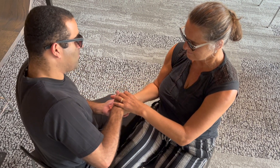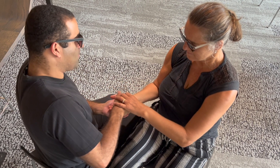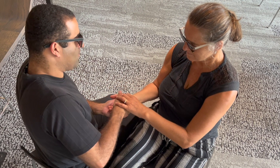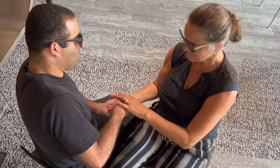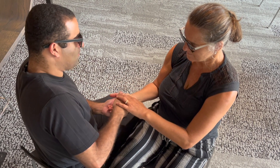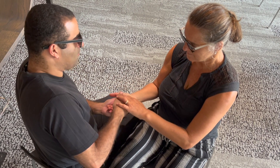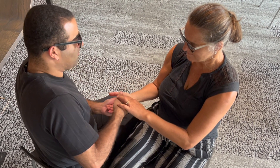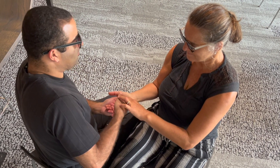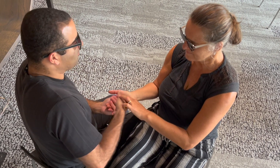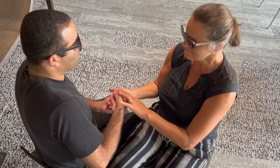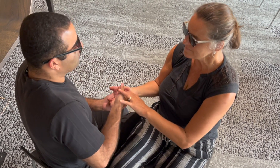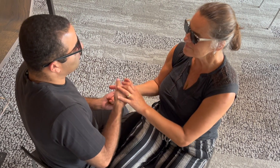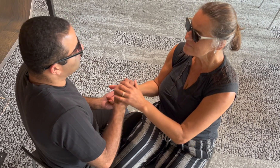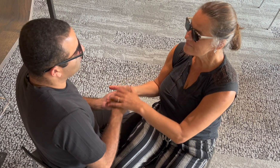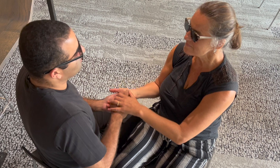and lay it next to the tomatoes.